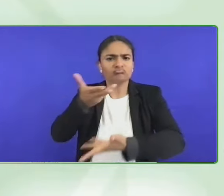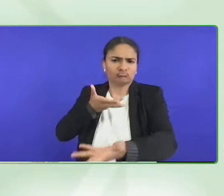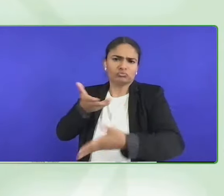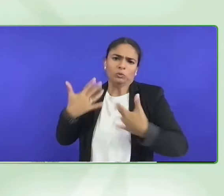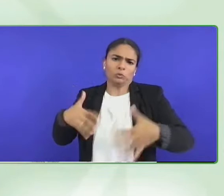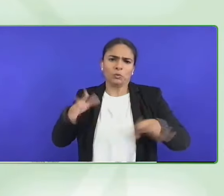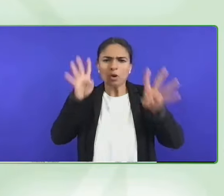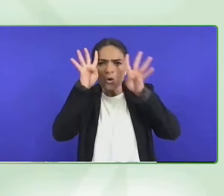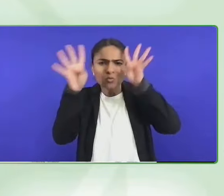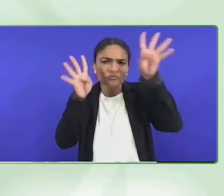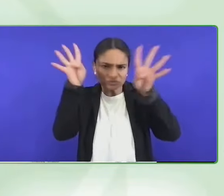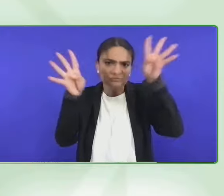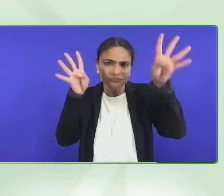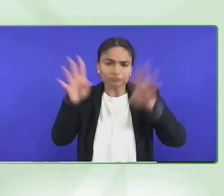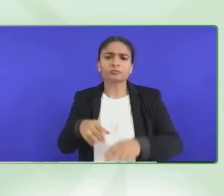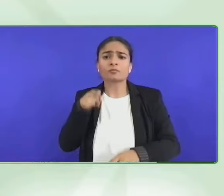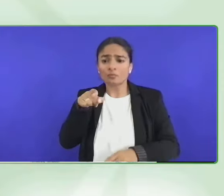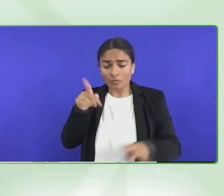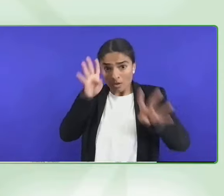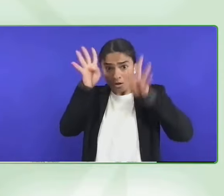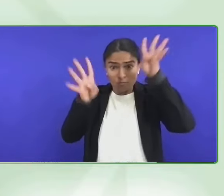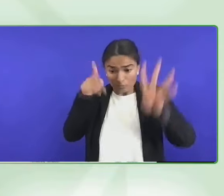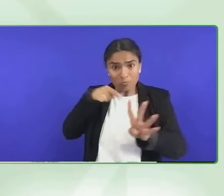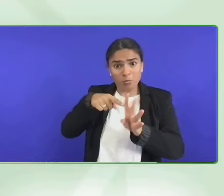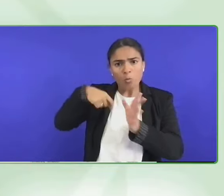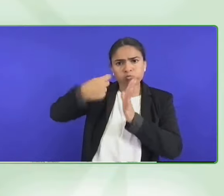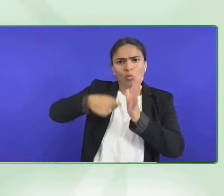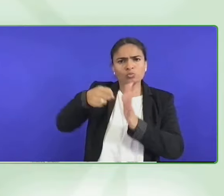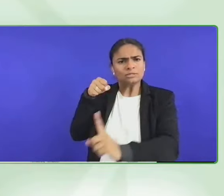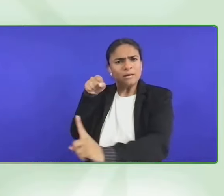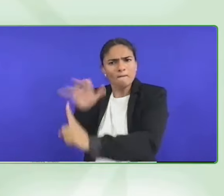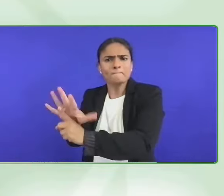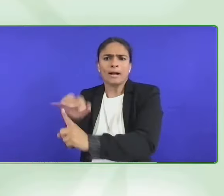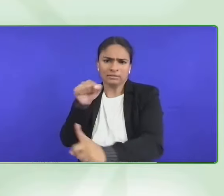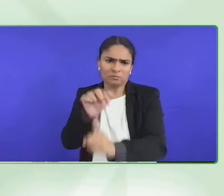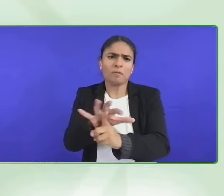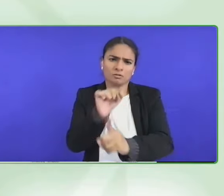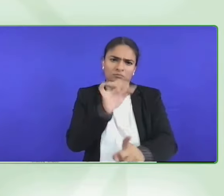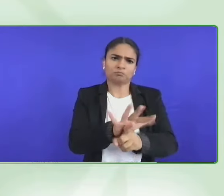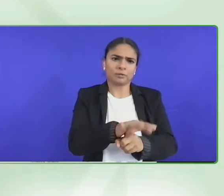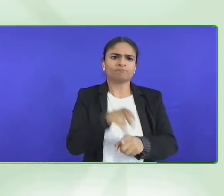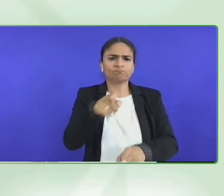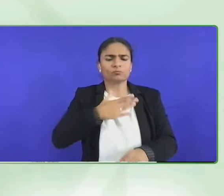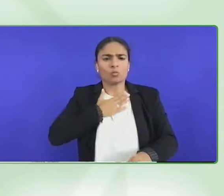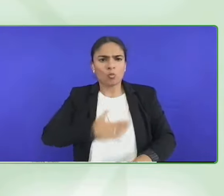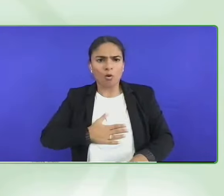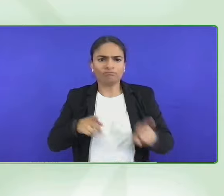I went to a school for blind children and I learned my skills